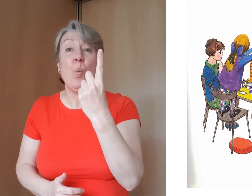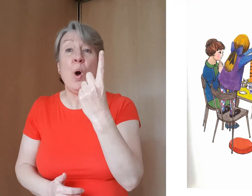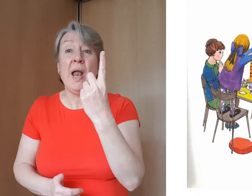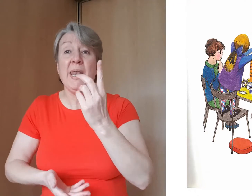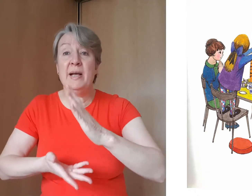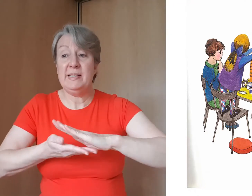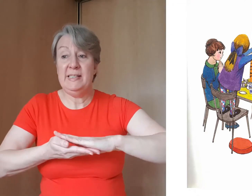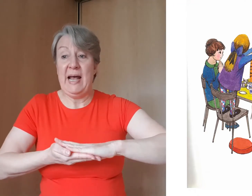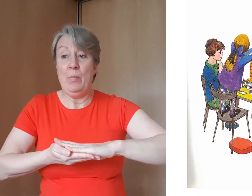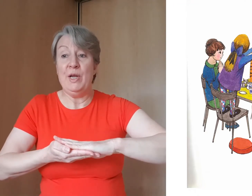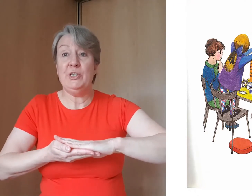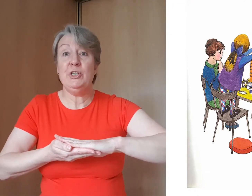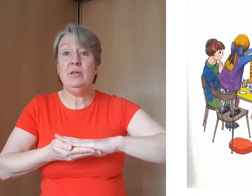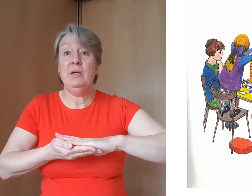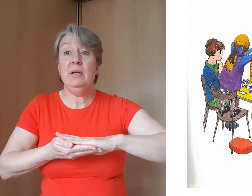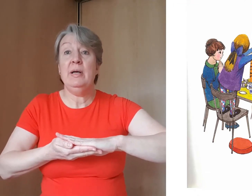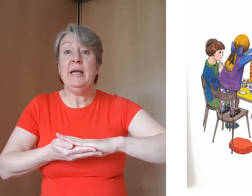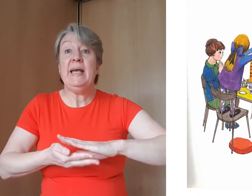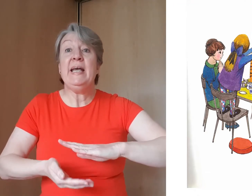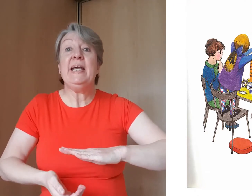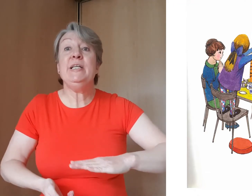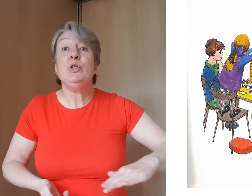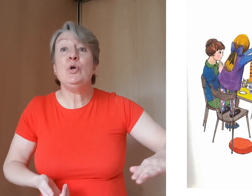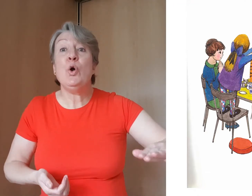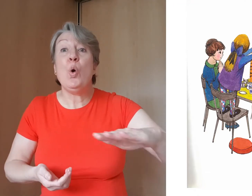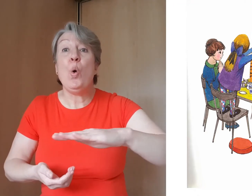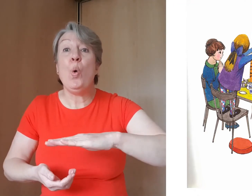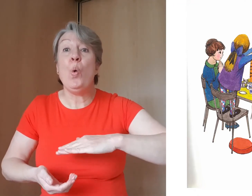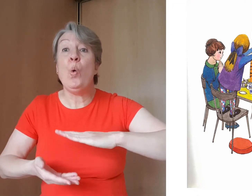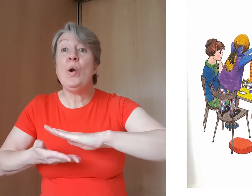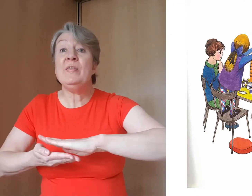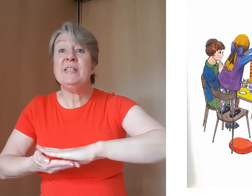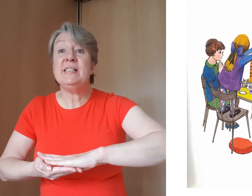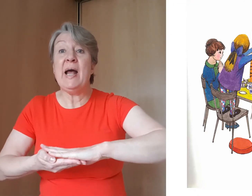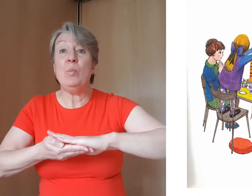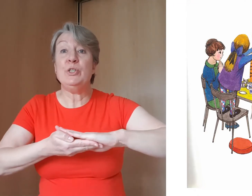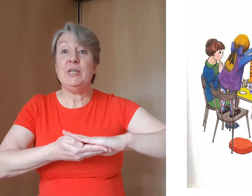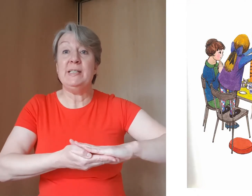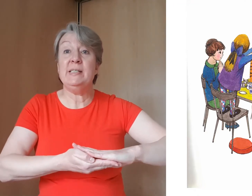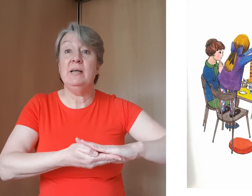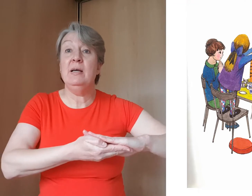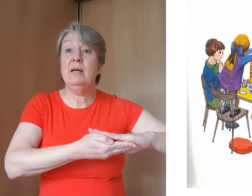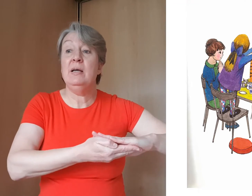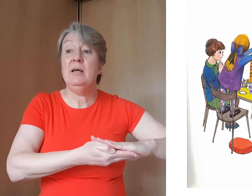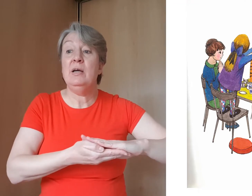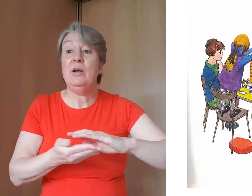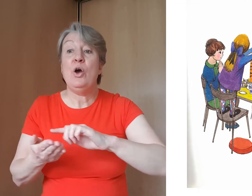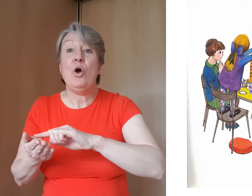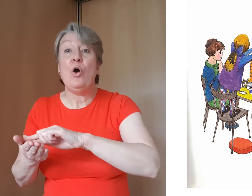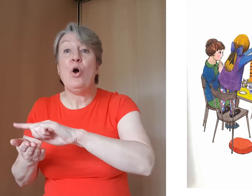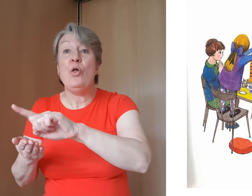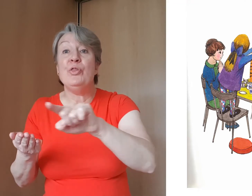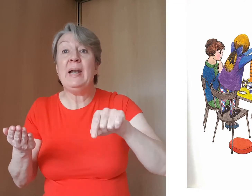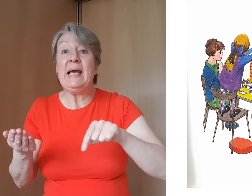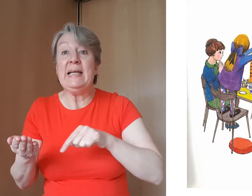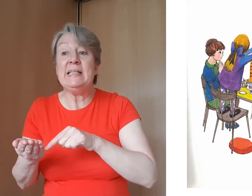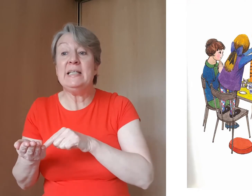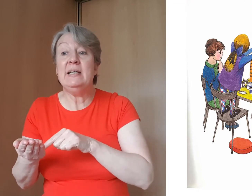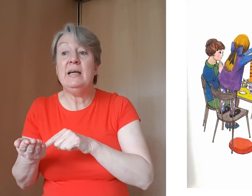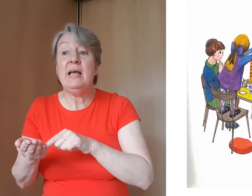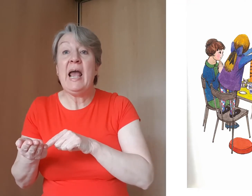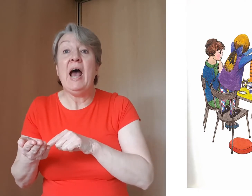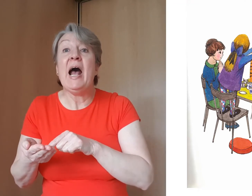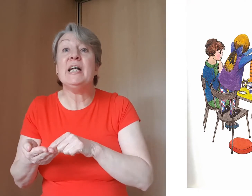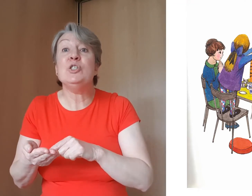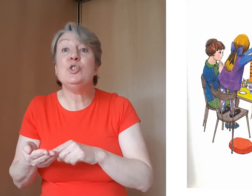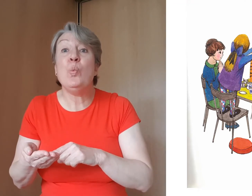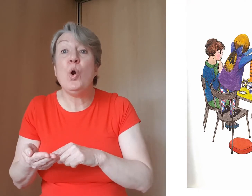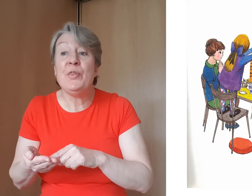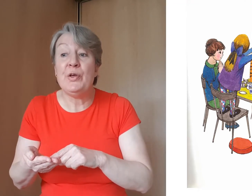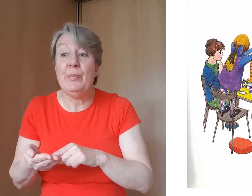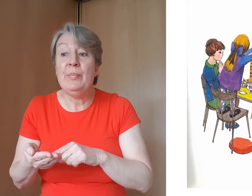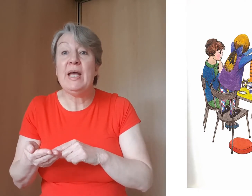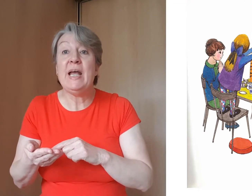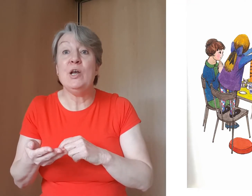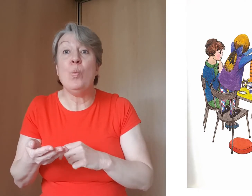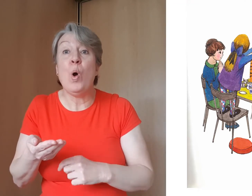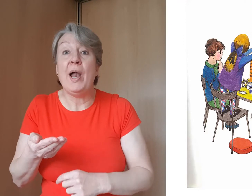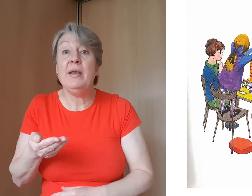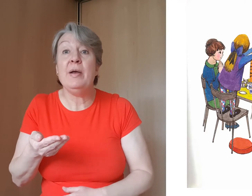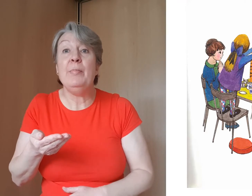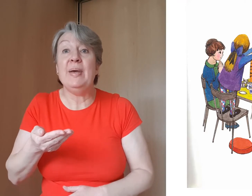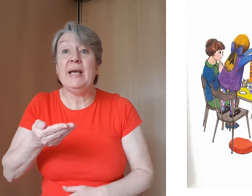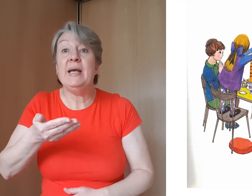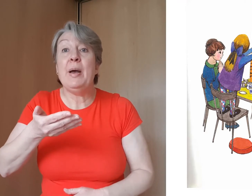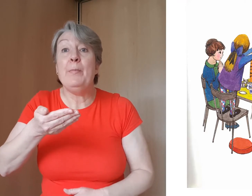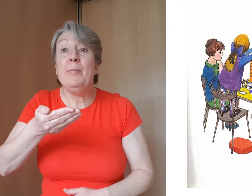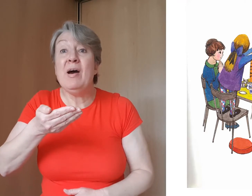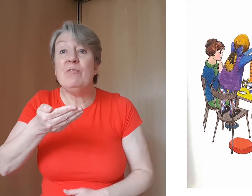one sandwich he took all the sandwiches on the plate and swallowed them in one big mouthful